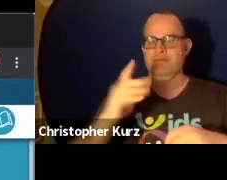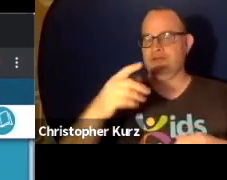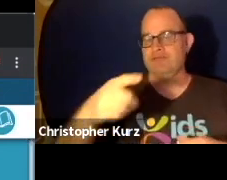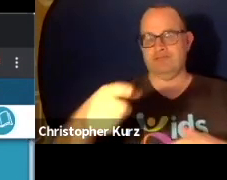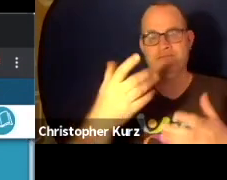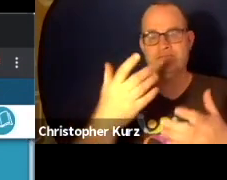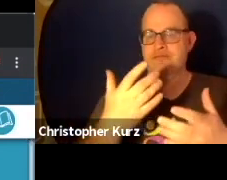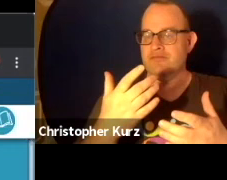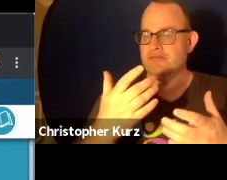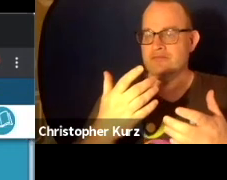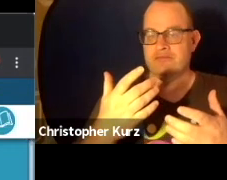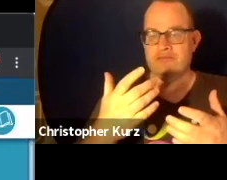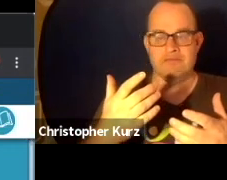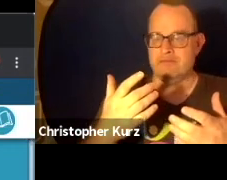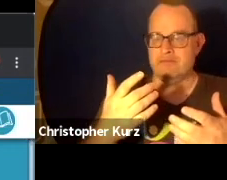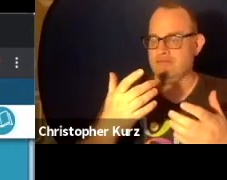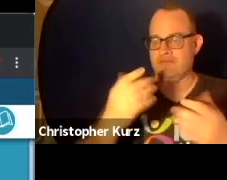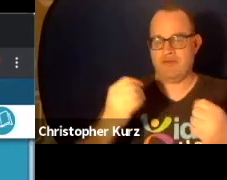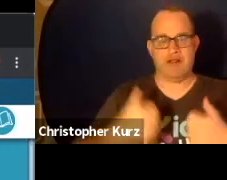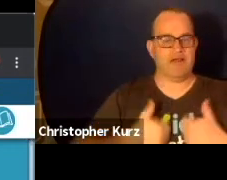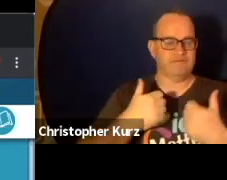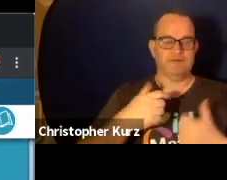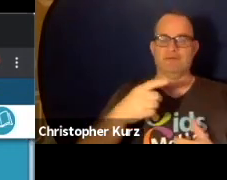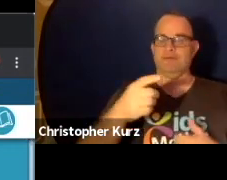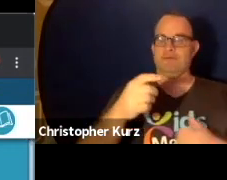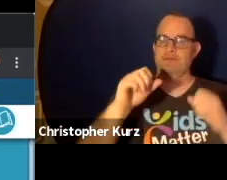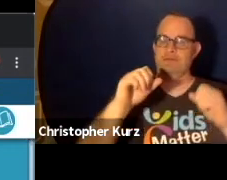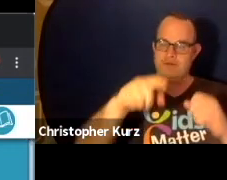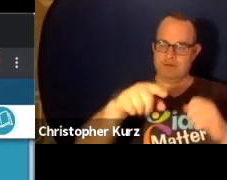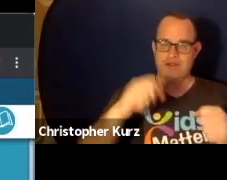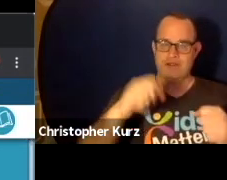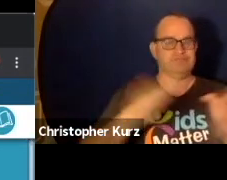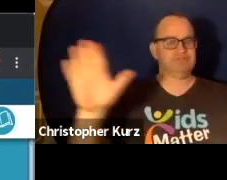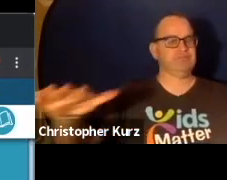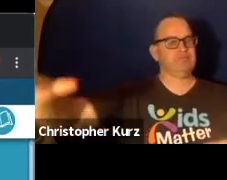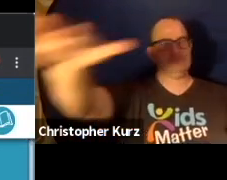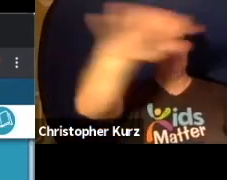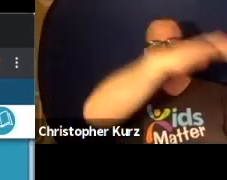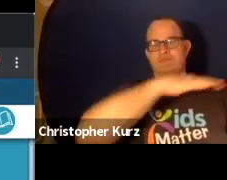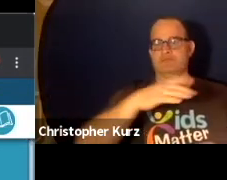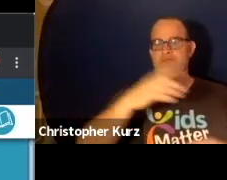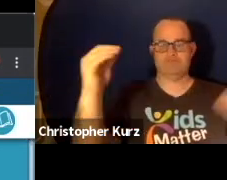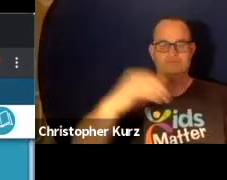We want metadata to be added to the contributions